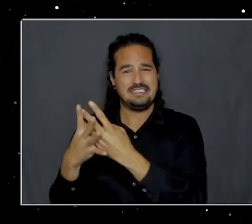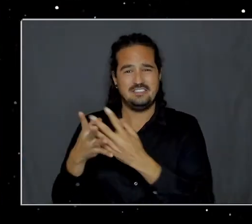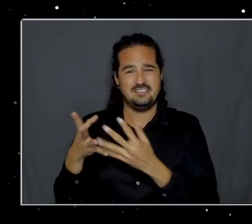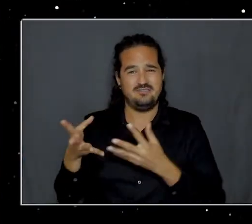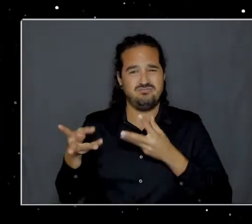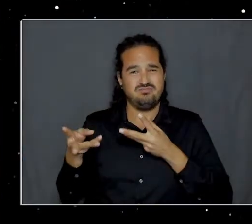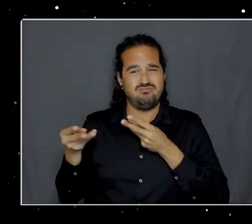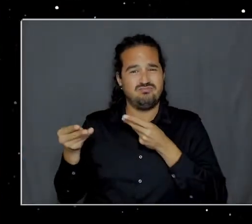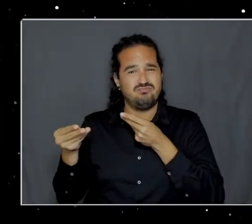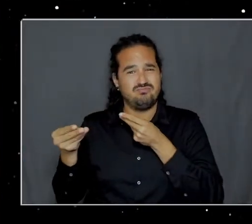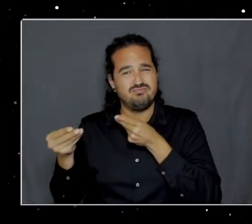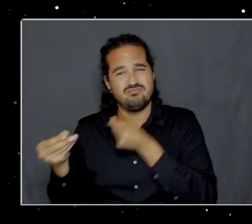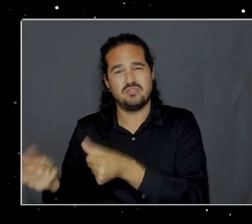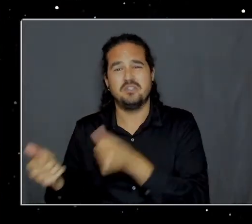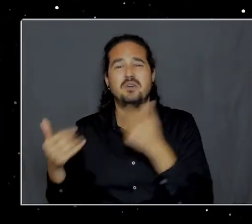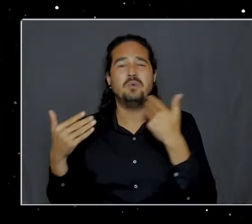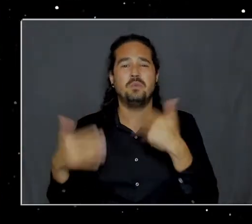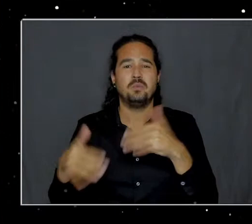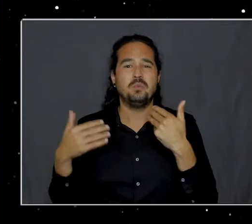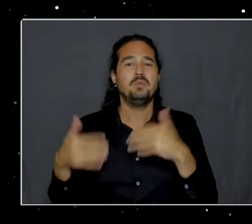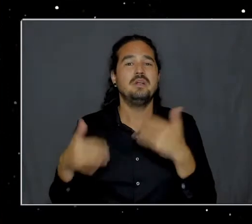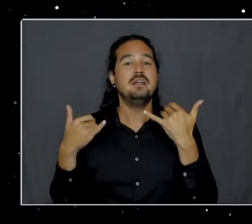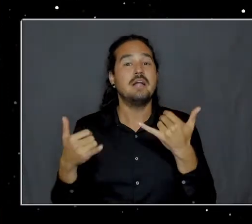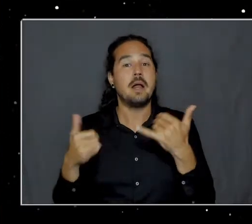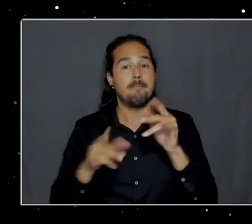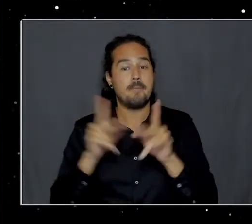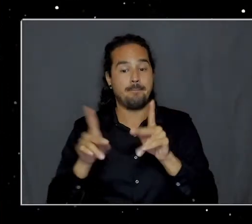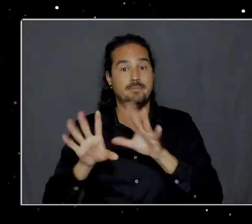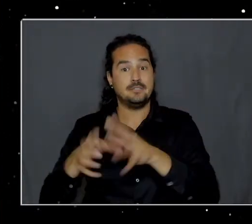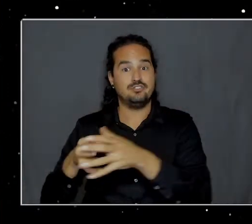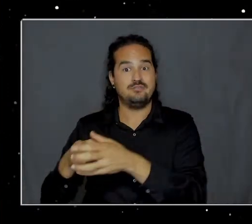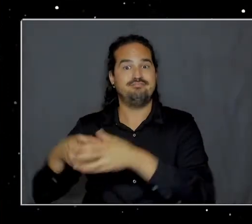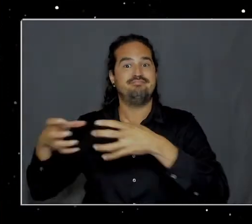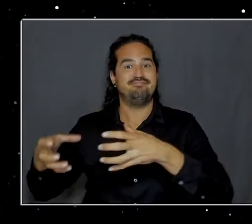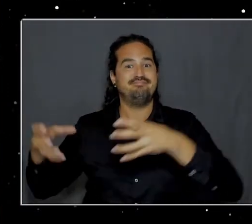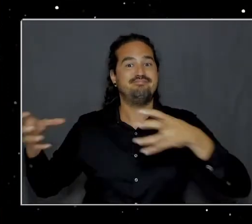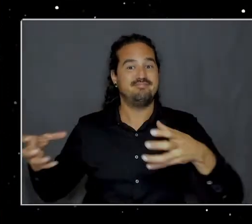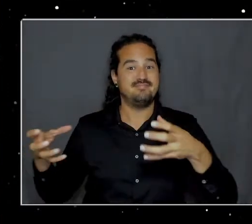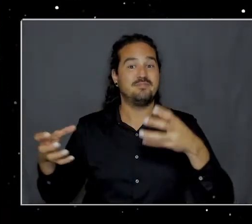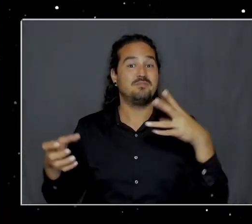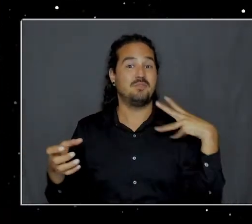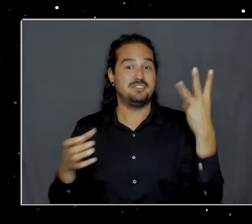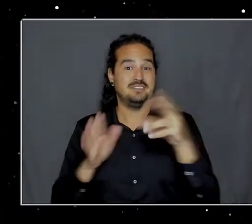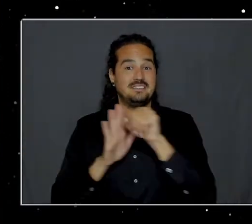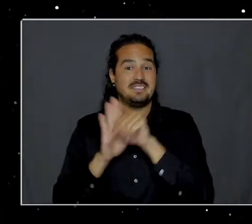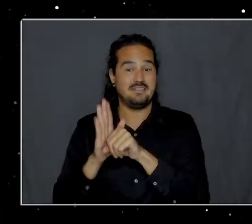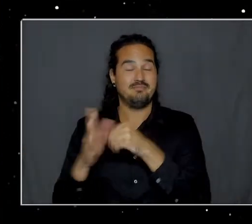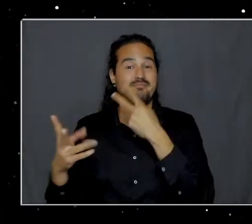OUTPACE THE POPULATION GROWTH HERE IN WASHINGTON STATE, AND